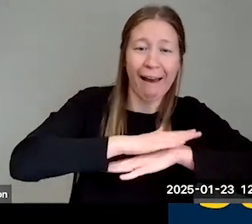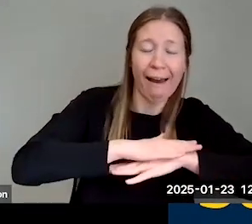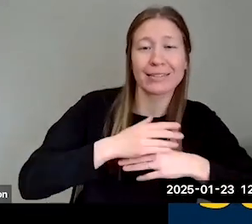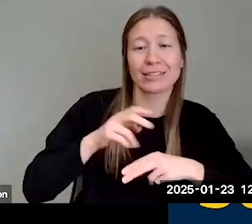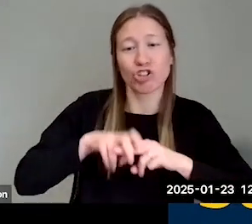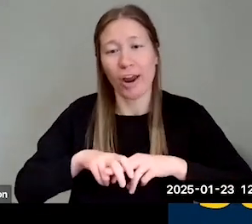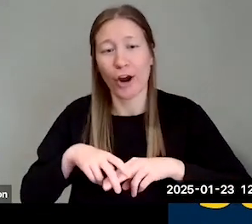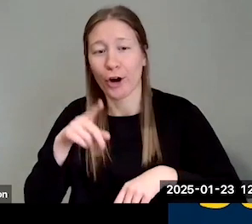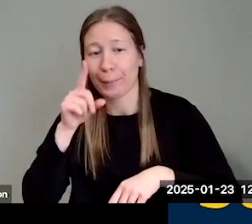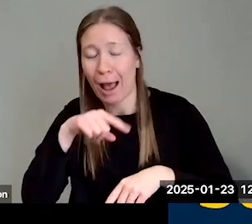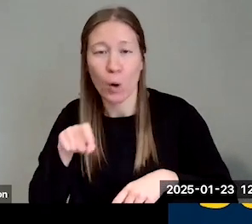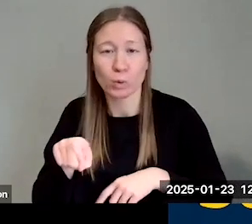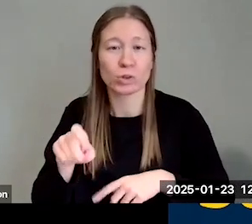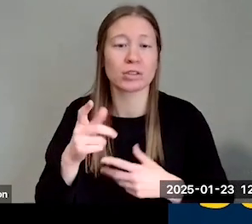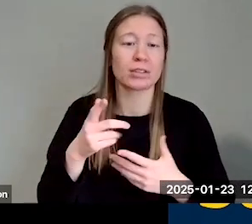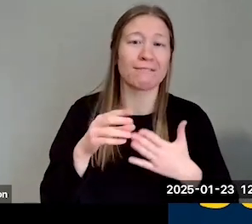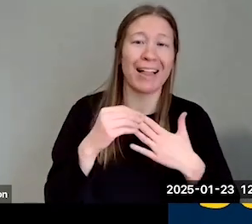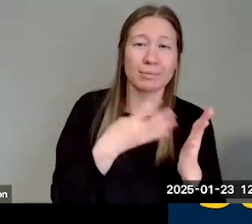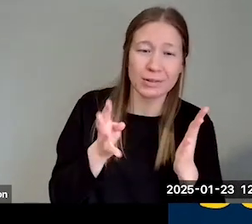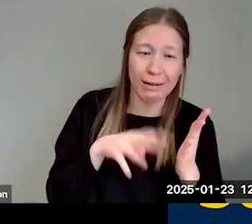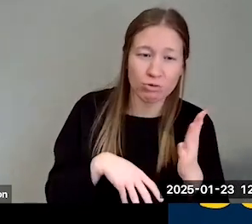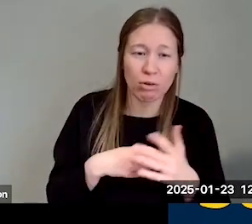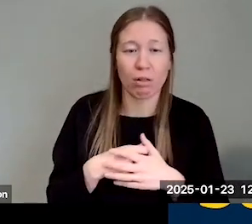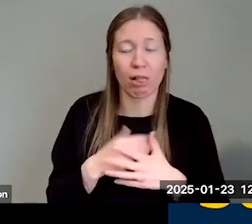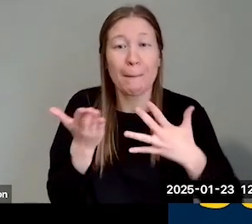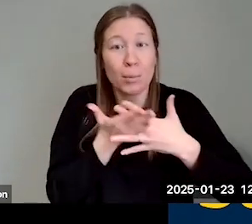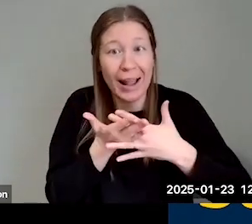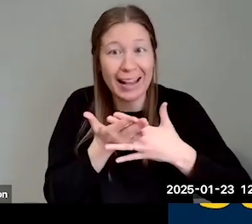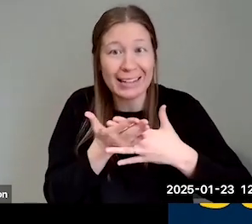beyond what is provided to an entire unit,